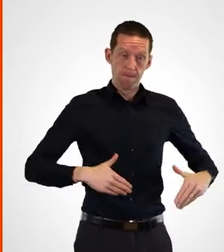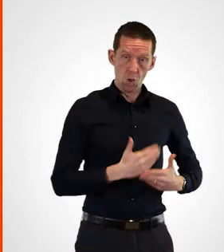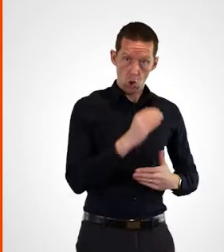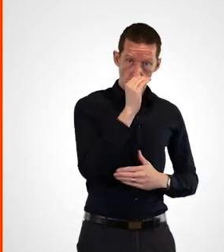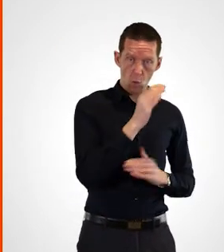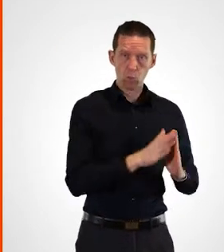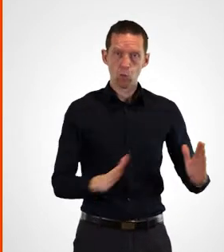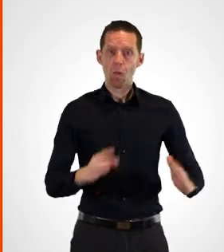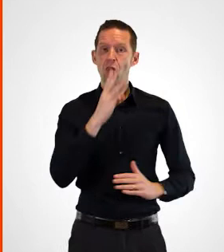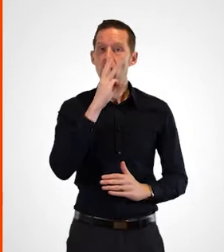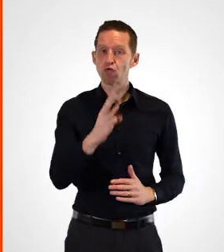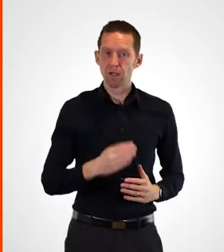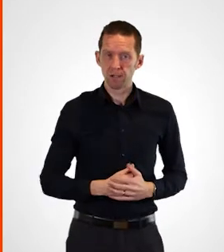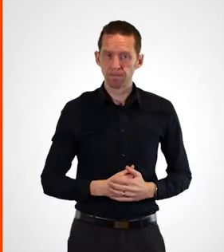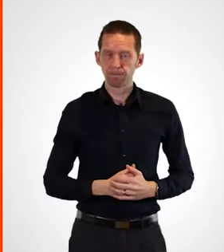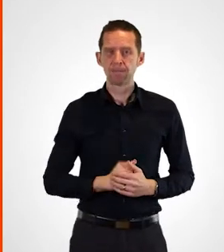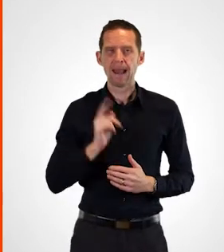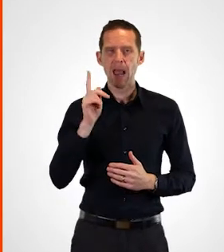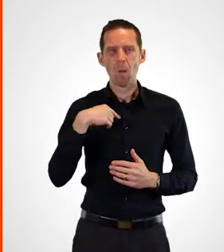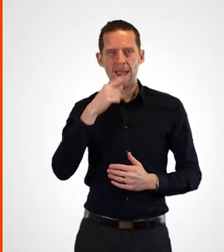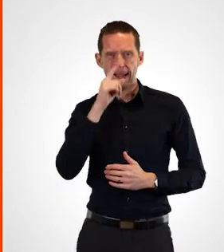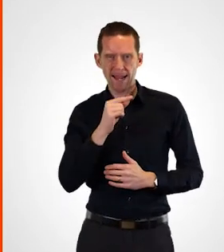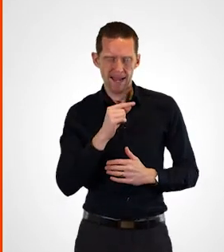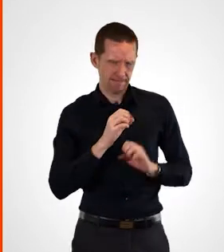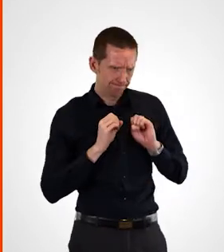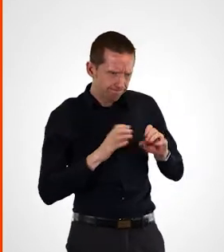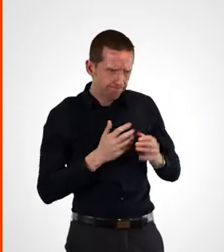a period that now we can really exploit with deaf and hard of hearing children